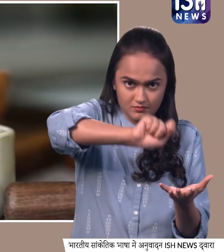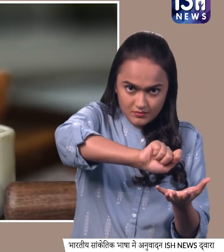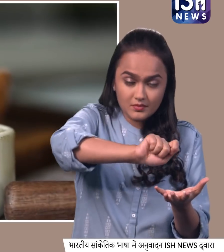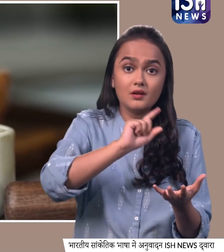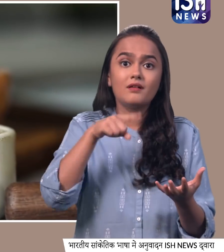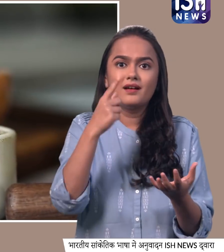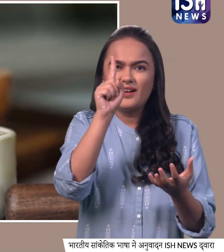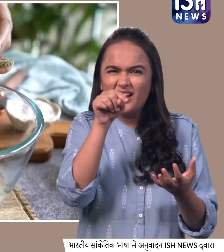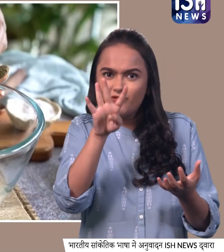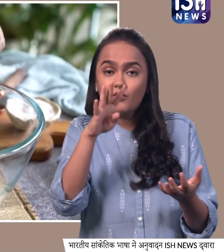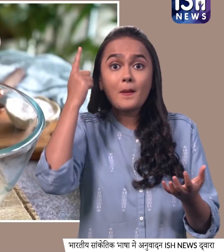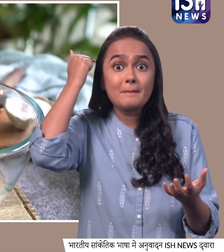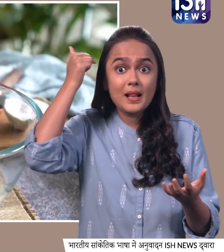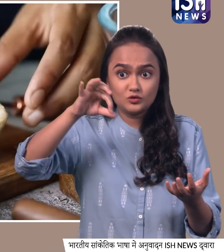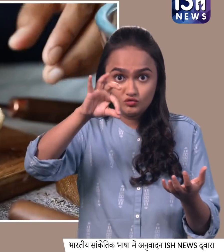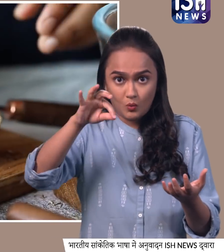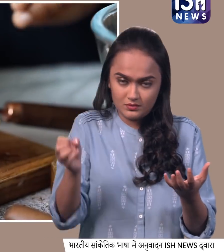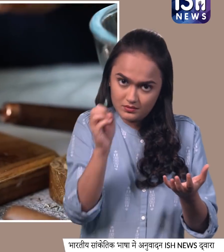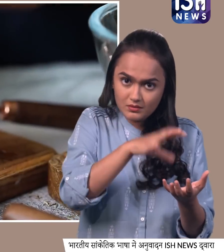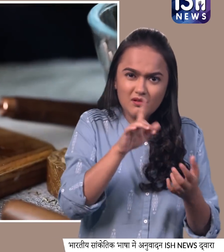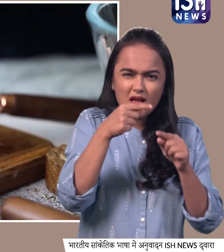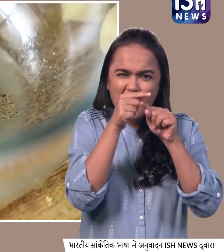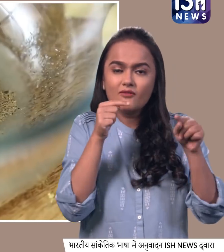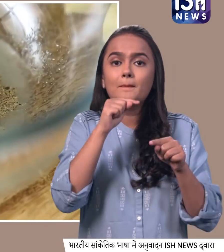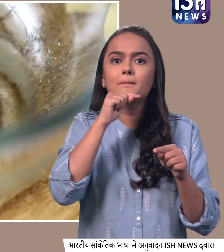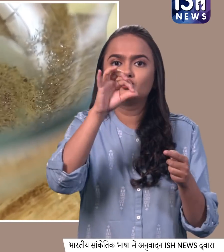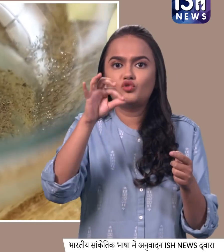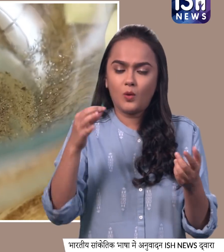1/4 tbsp black pepper, and 1/2 tsp rock salt